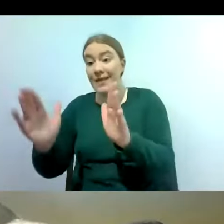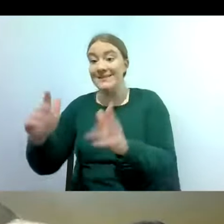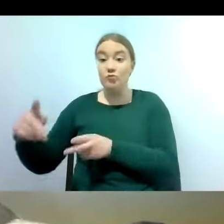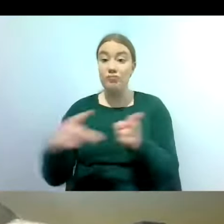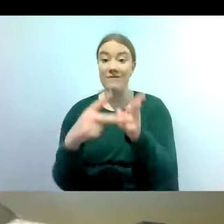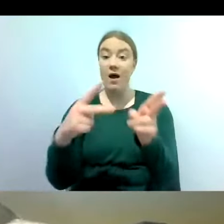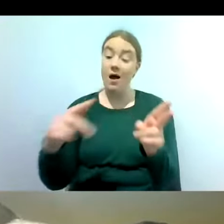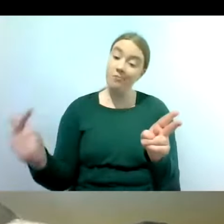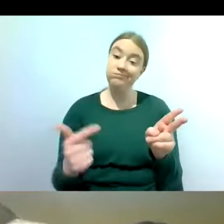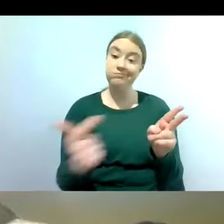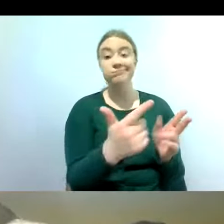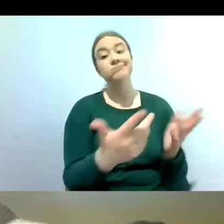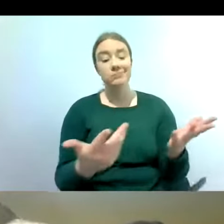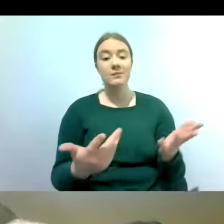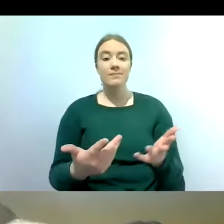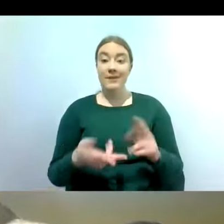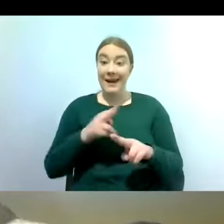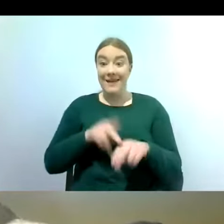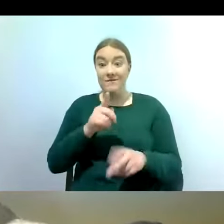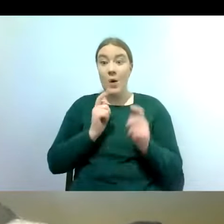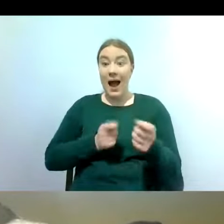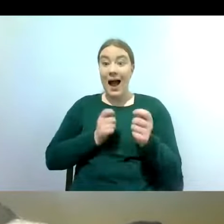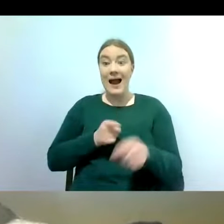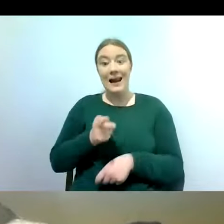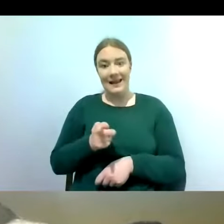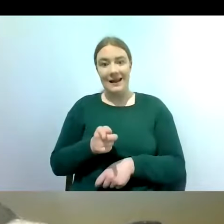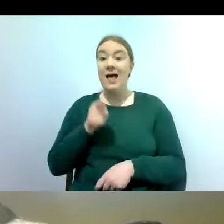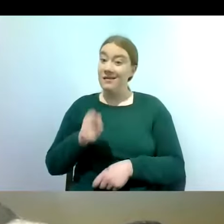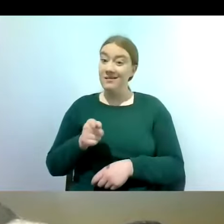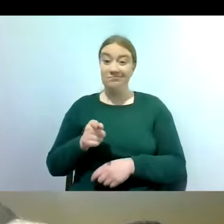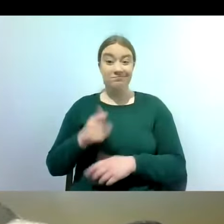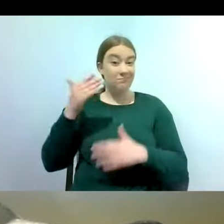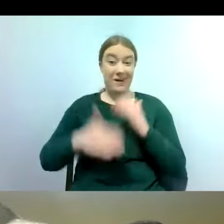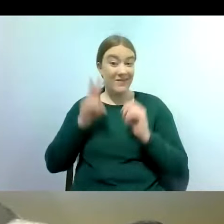usually at this point if you are angling that would be the last you would see of that individual